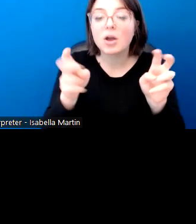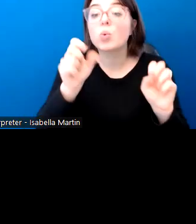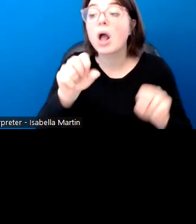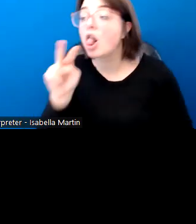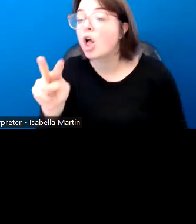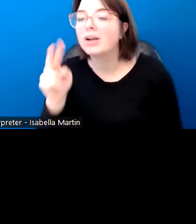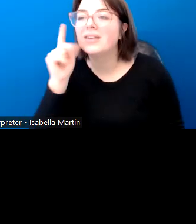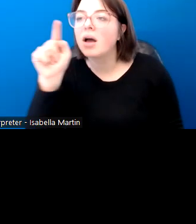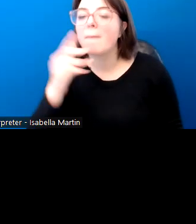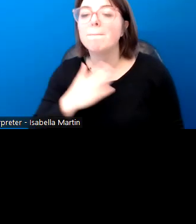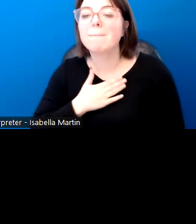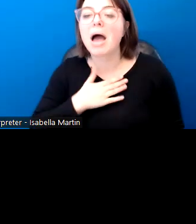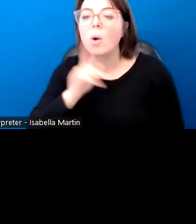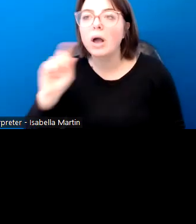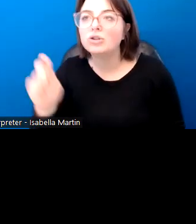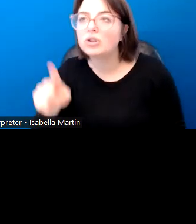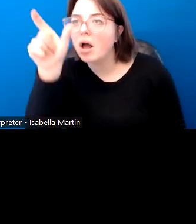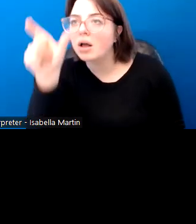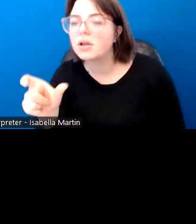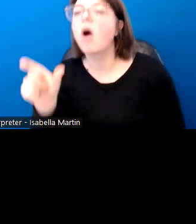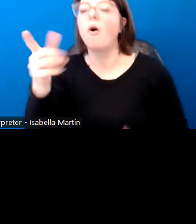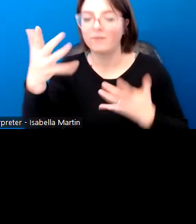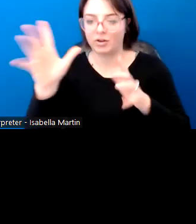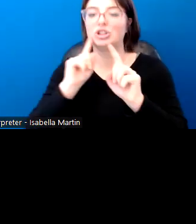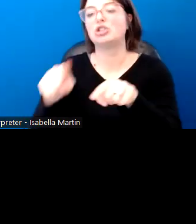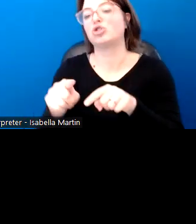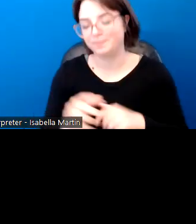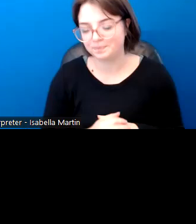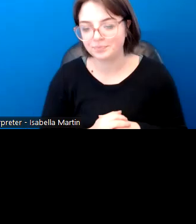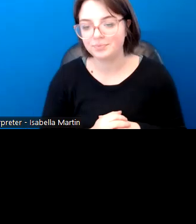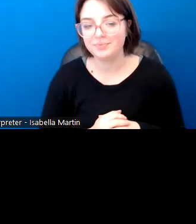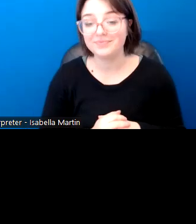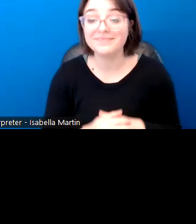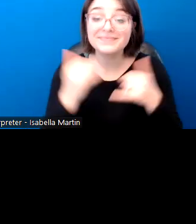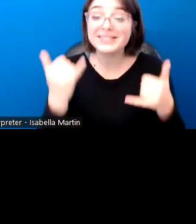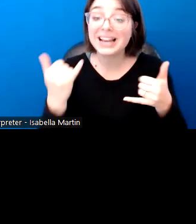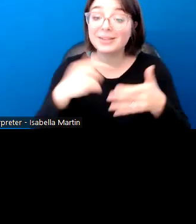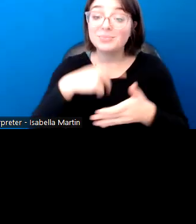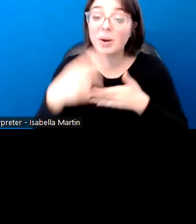question was already answered. Today's program will be about 45 minutes with an additional 15 minutes